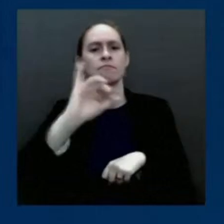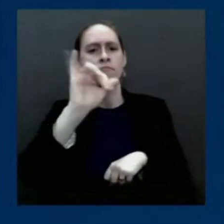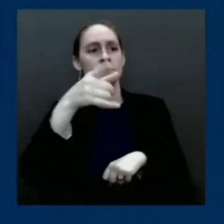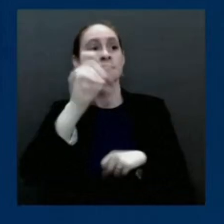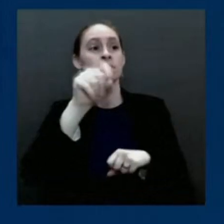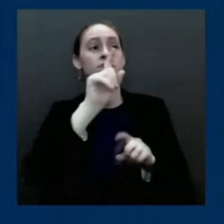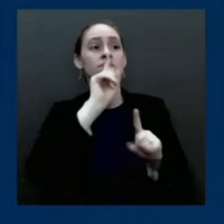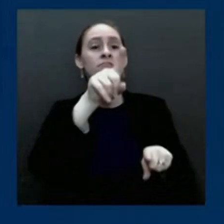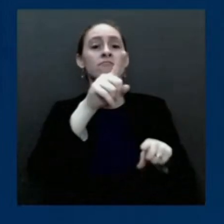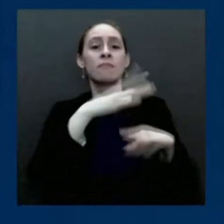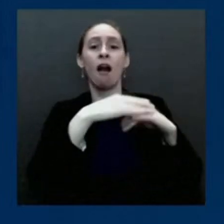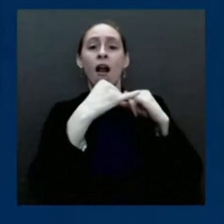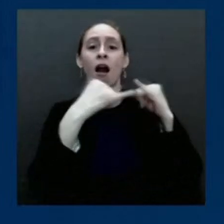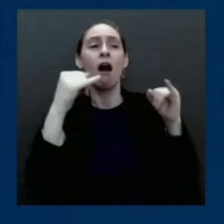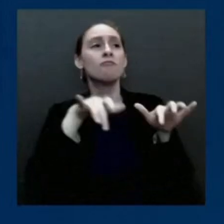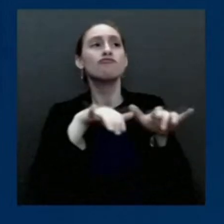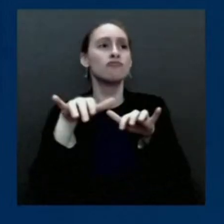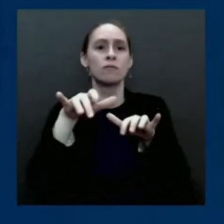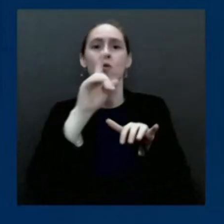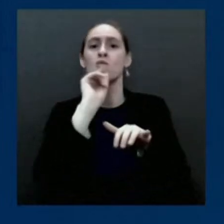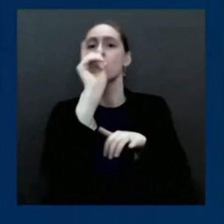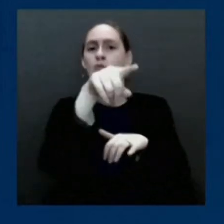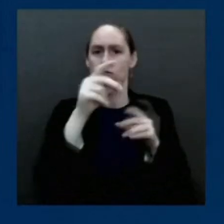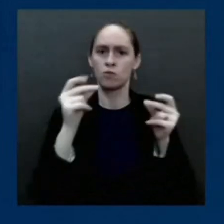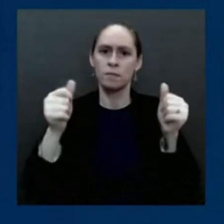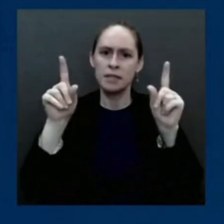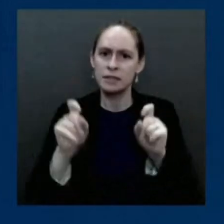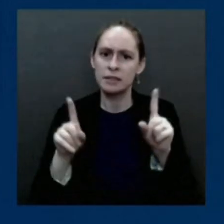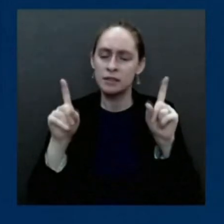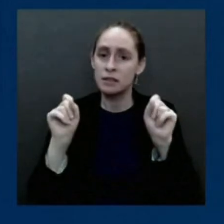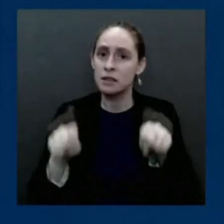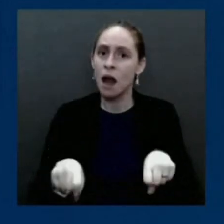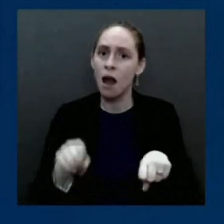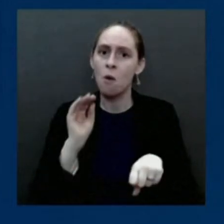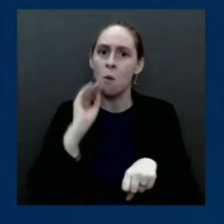LOCAL PHARMACIES. RAPID AT HOME TESTS.